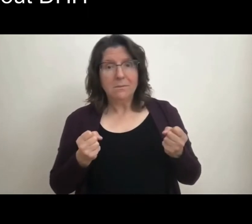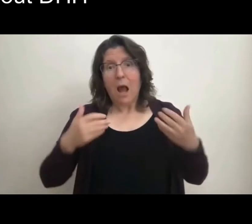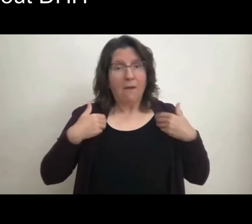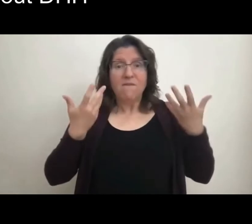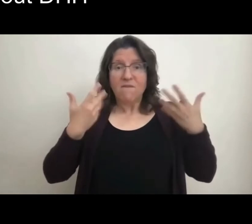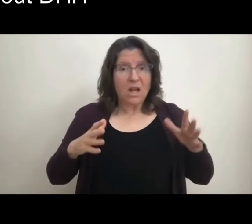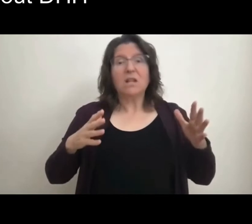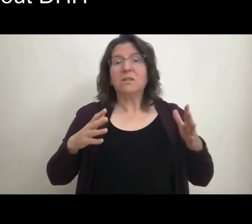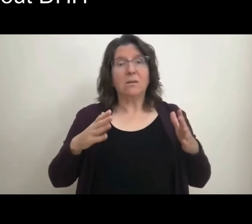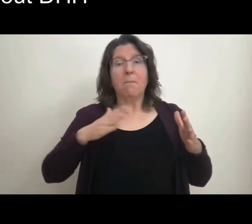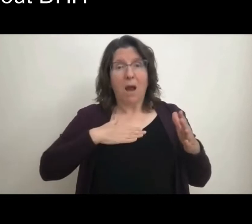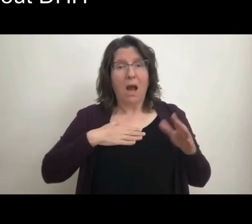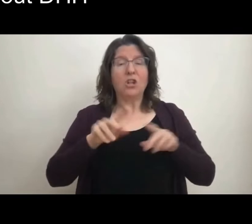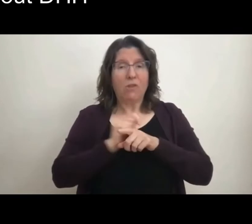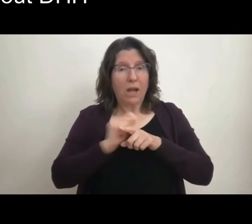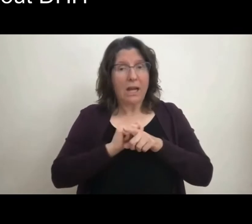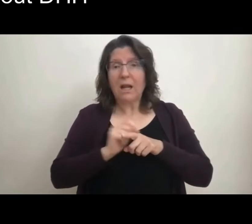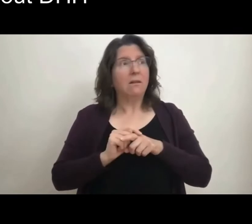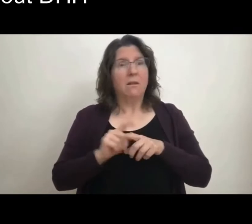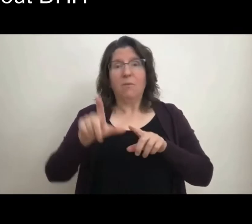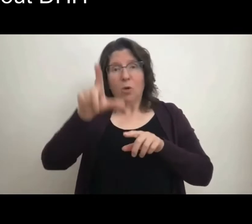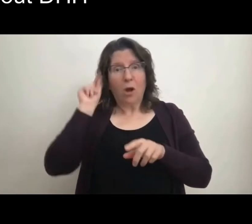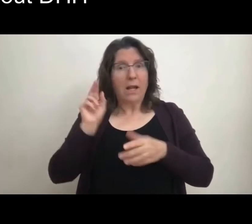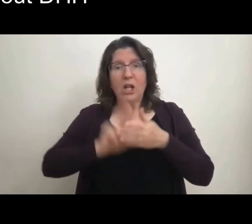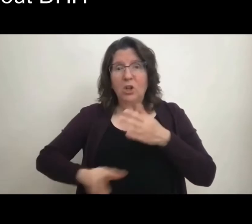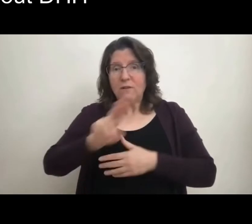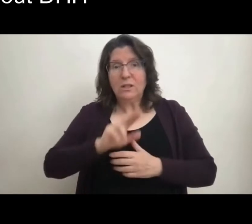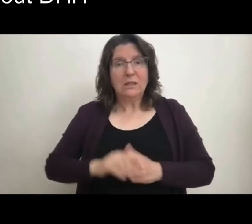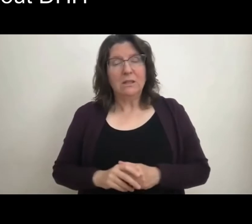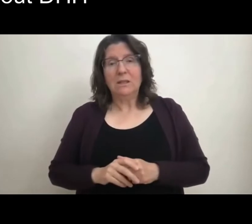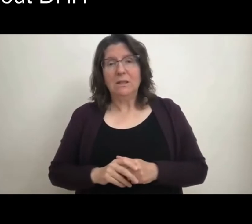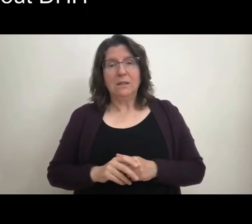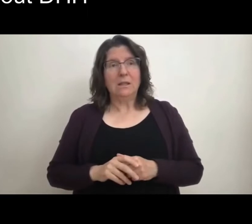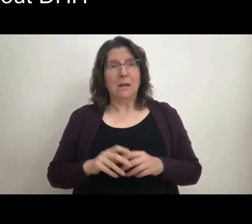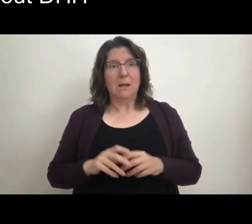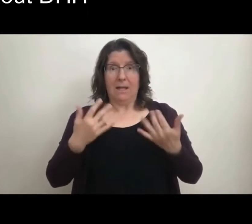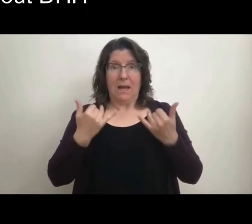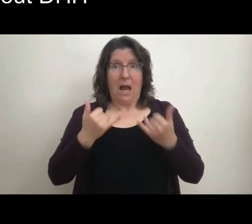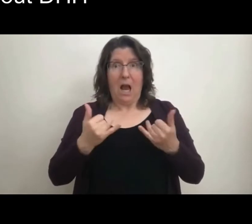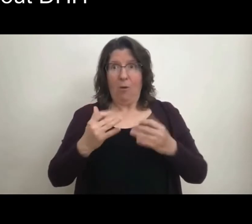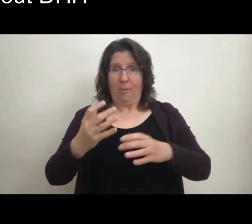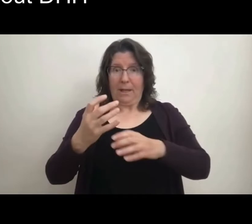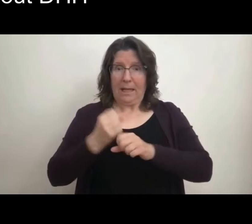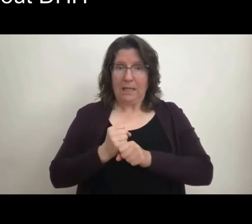The second reason was . . . I didn't feel I had the necessary skills to teach them.